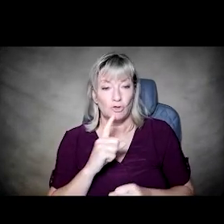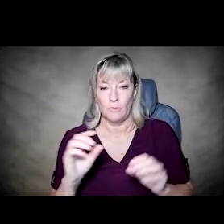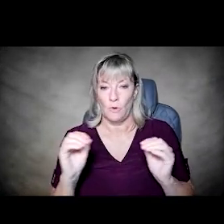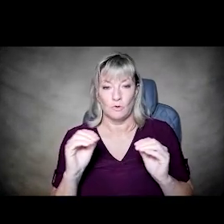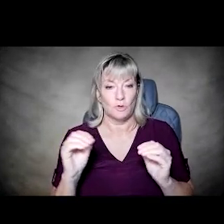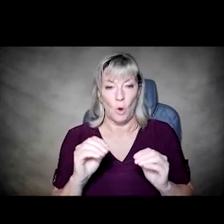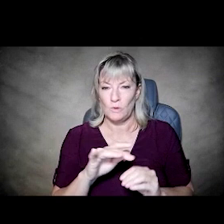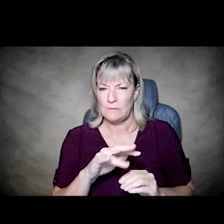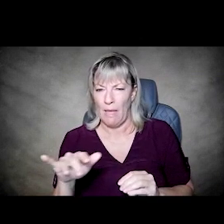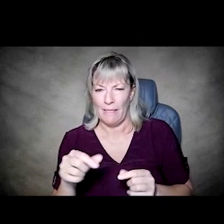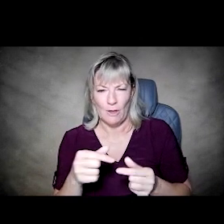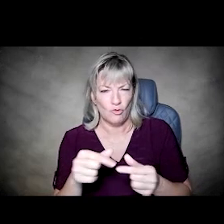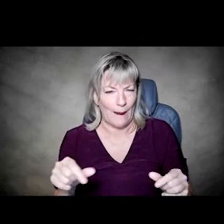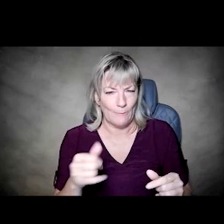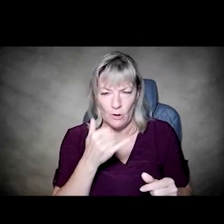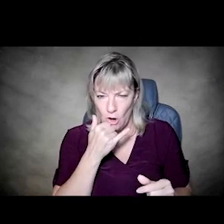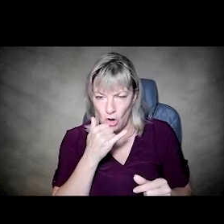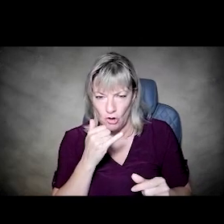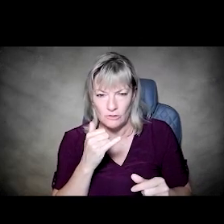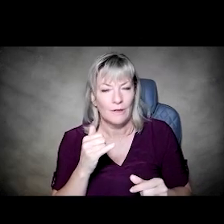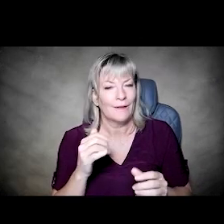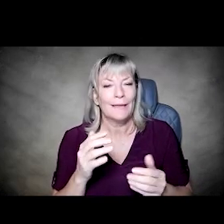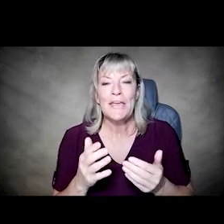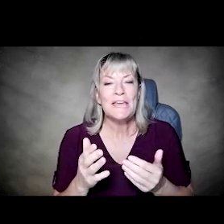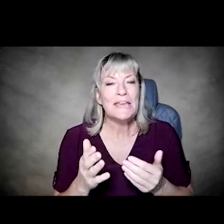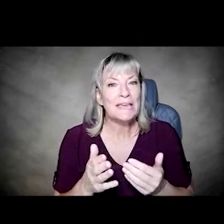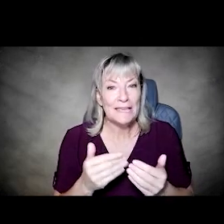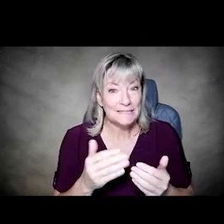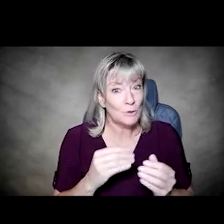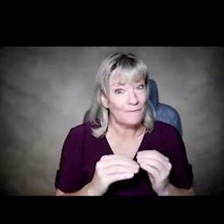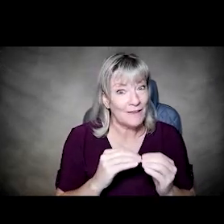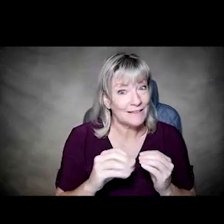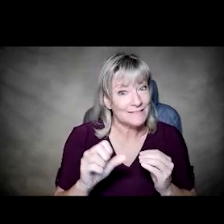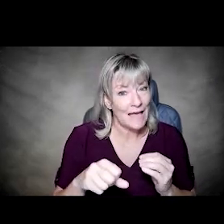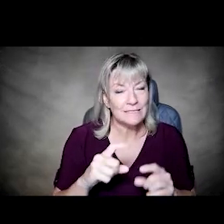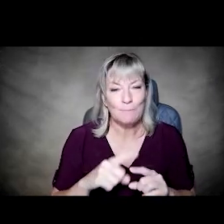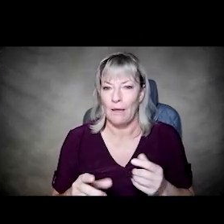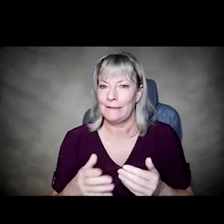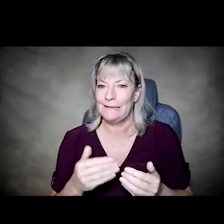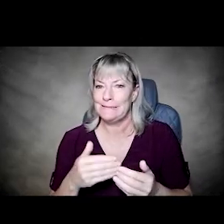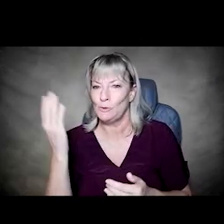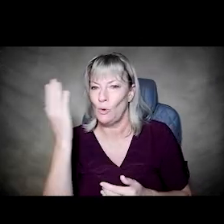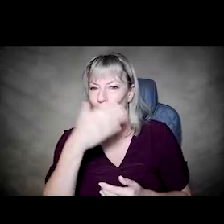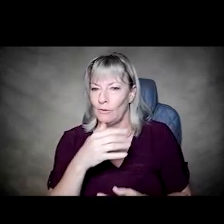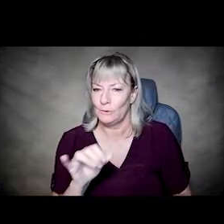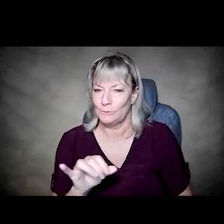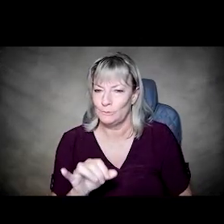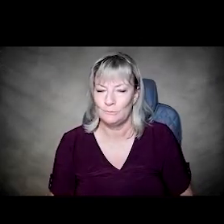or grammatical errors. This is an easy one to fix but also easy to overlook.